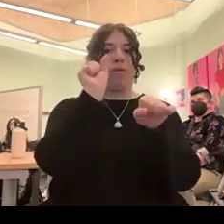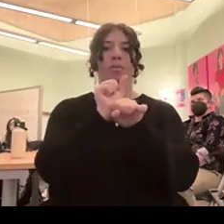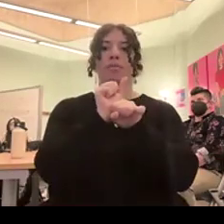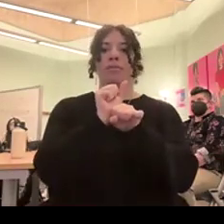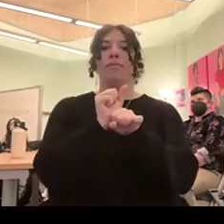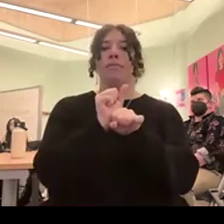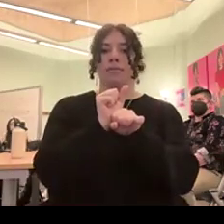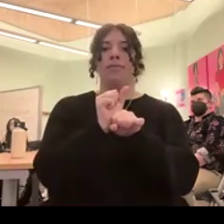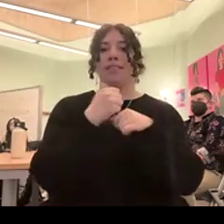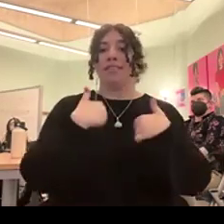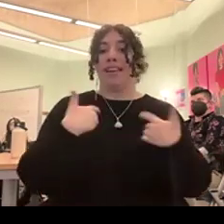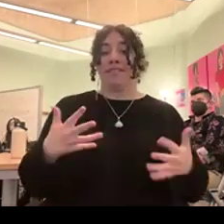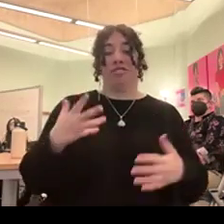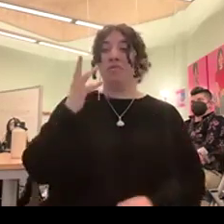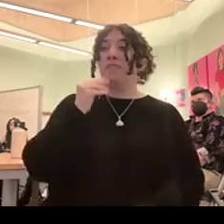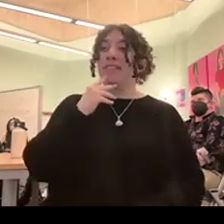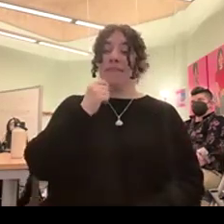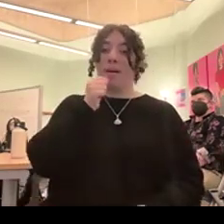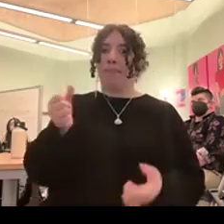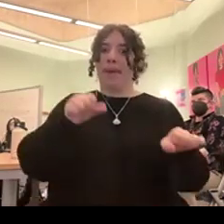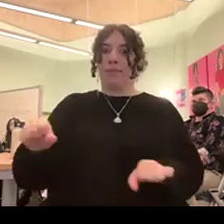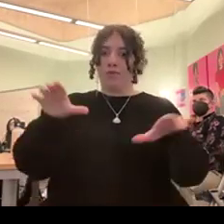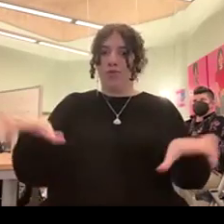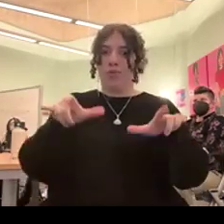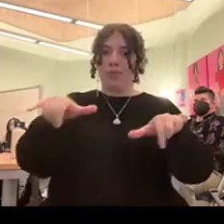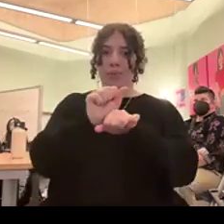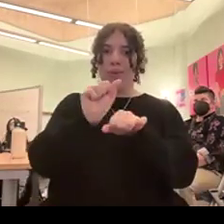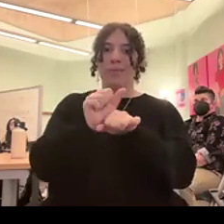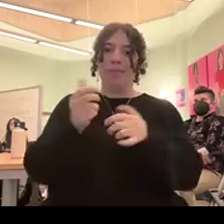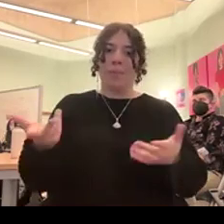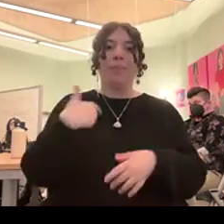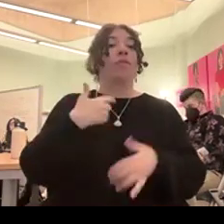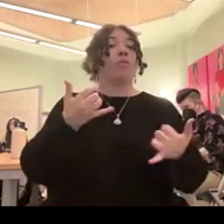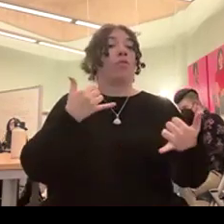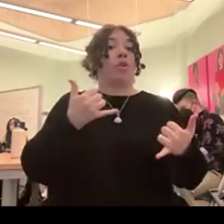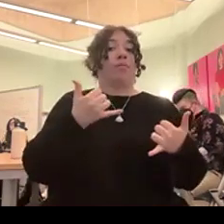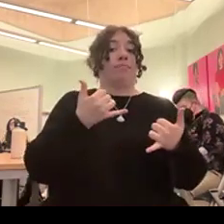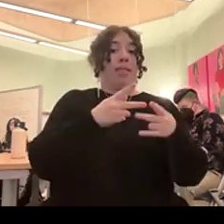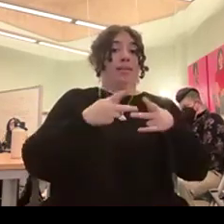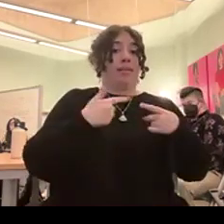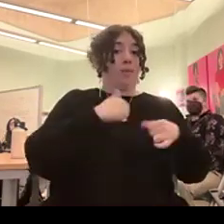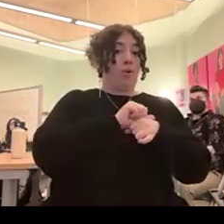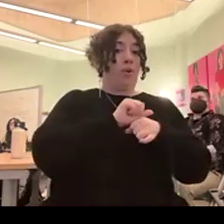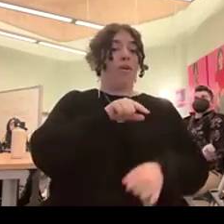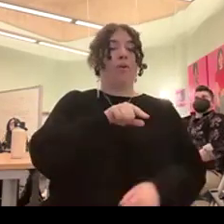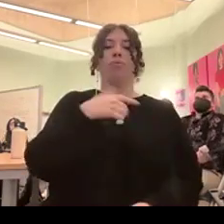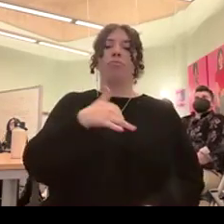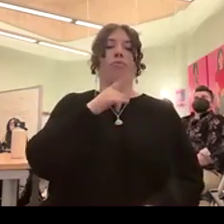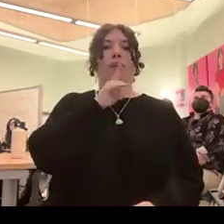experiences not being able to do this work. And so, the current practice that I'm at has been very